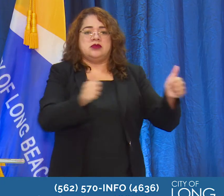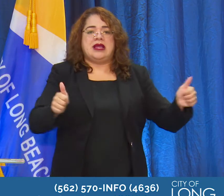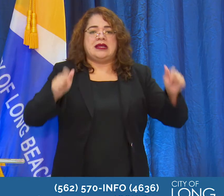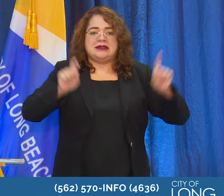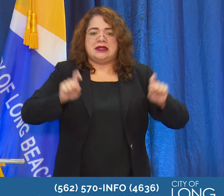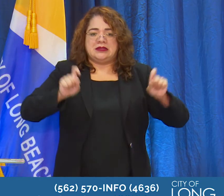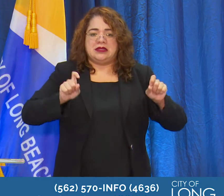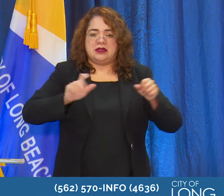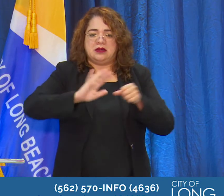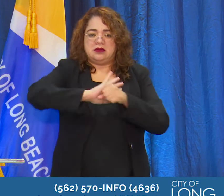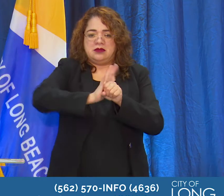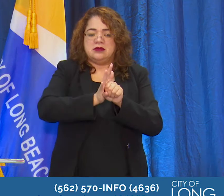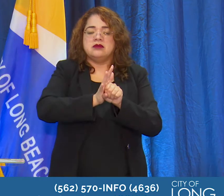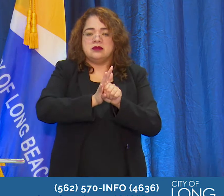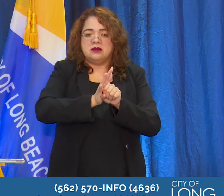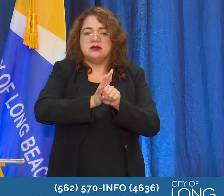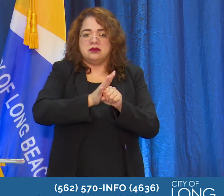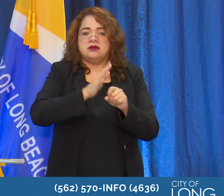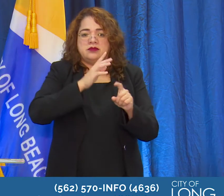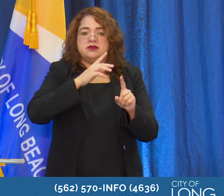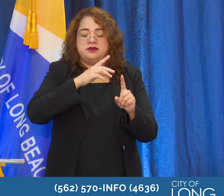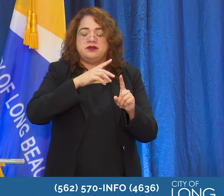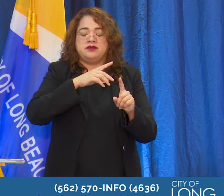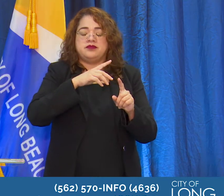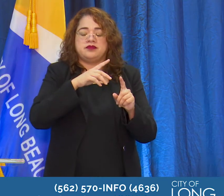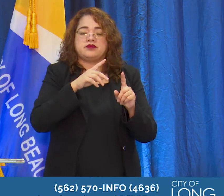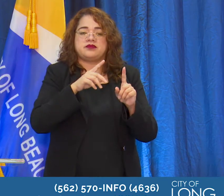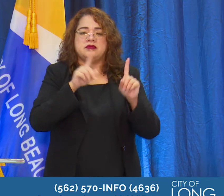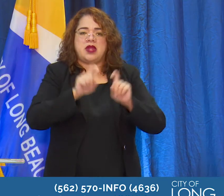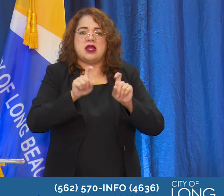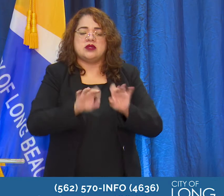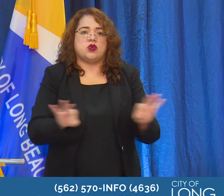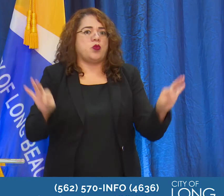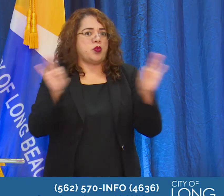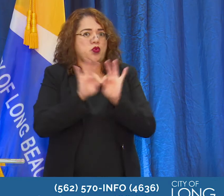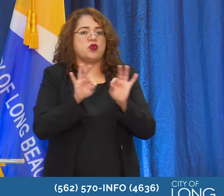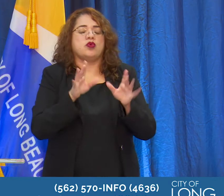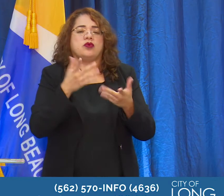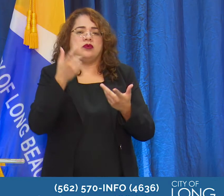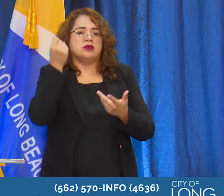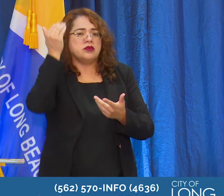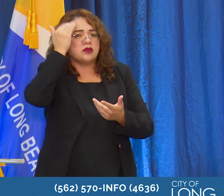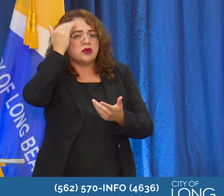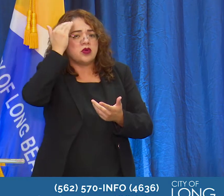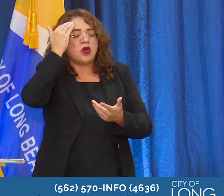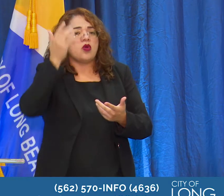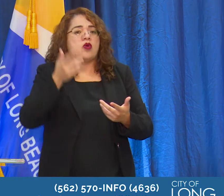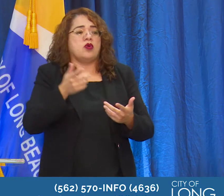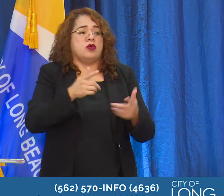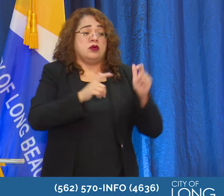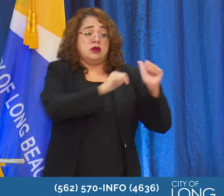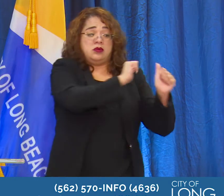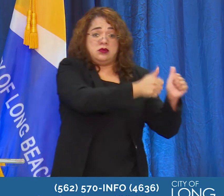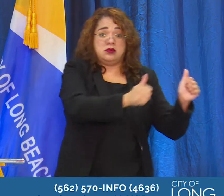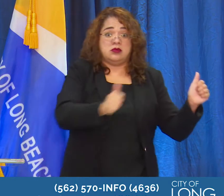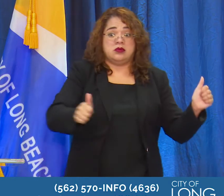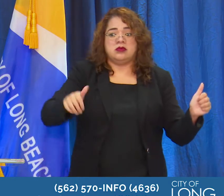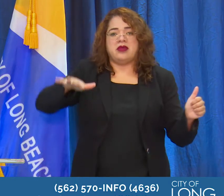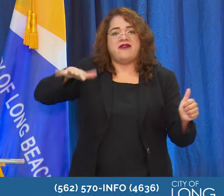we've shared today, as the Mayor mentioned, as of Friday, a fifth testing location was established at the Port of Long